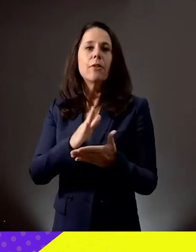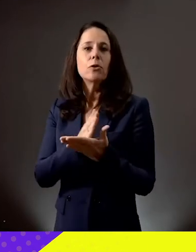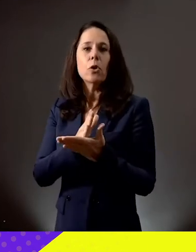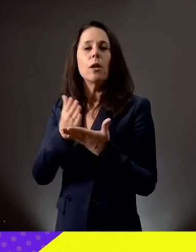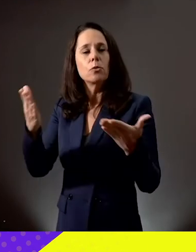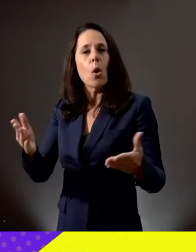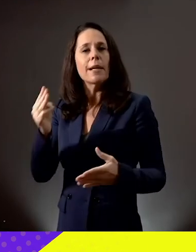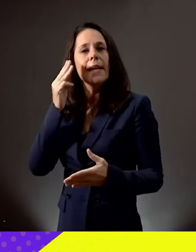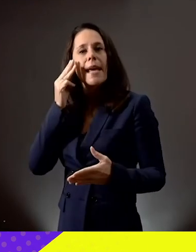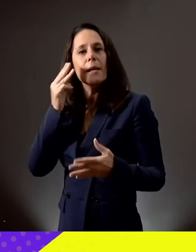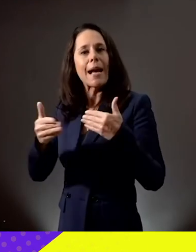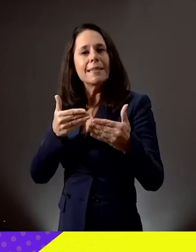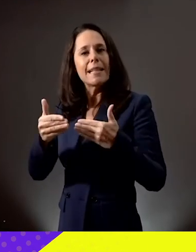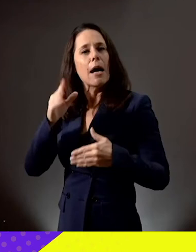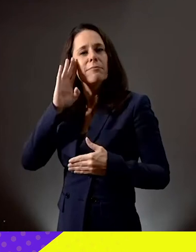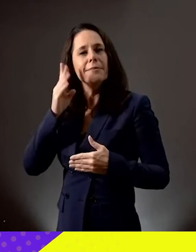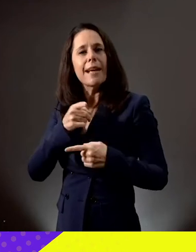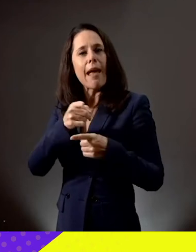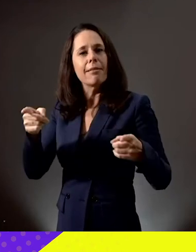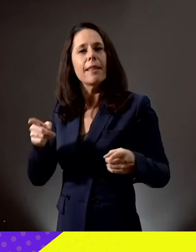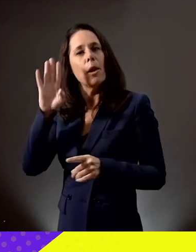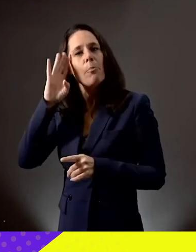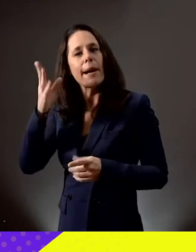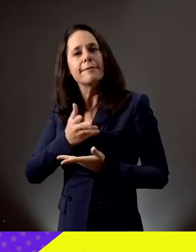We all know her from watching the Covid press conferences.